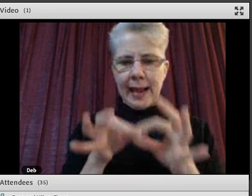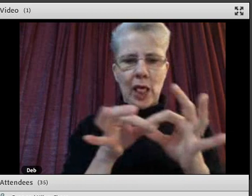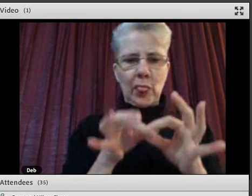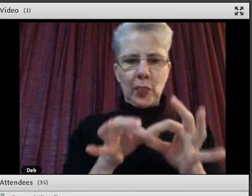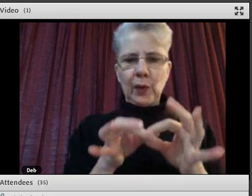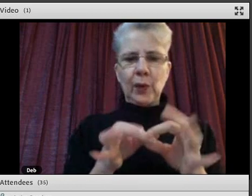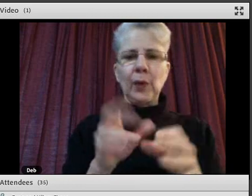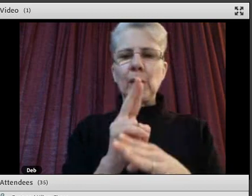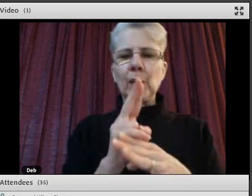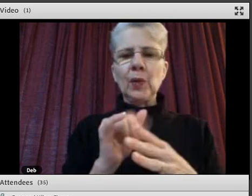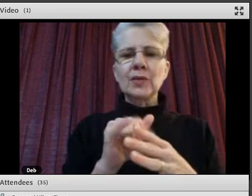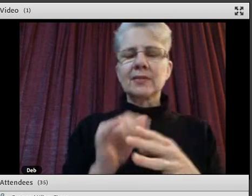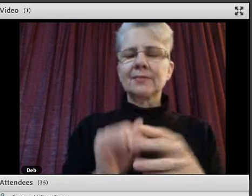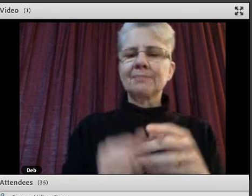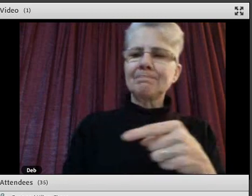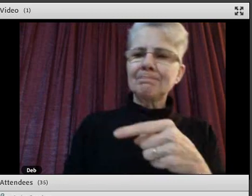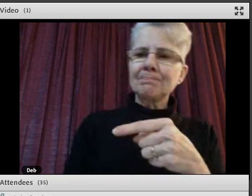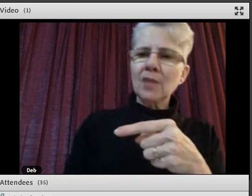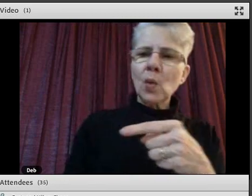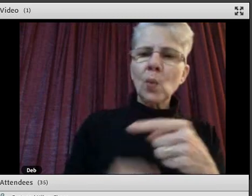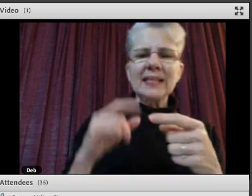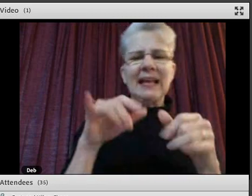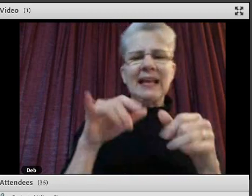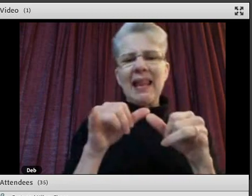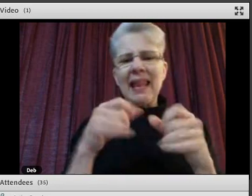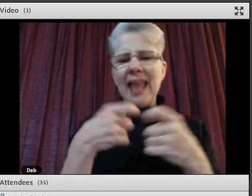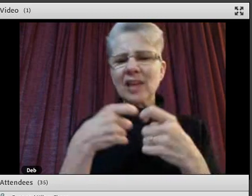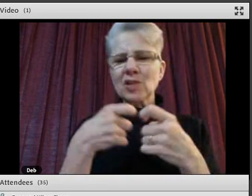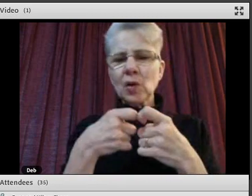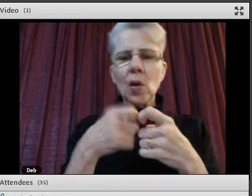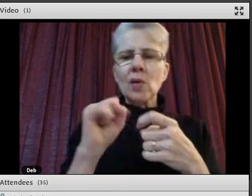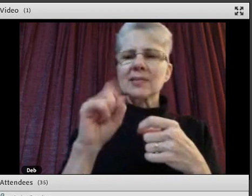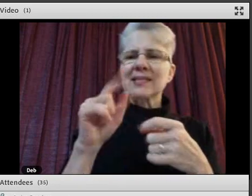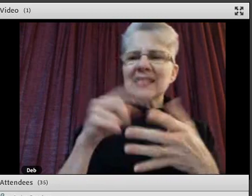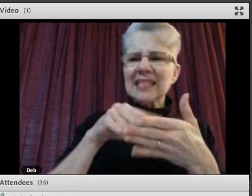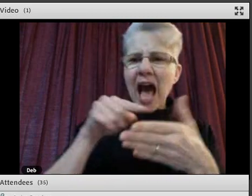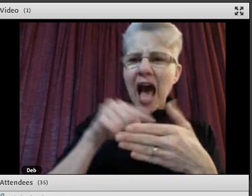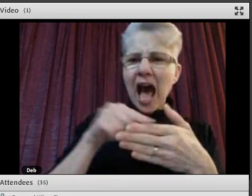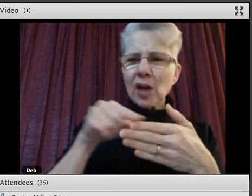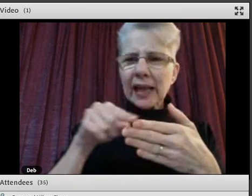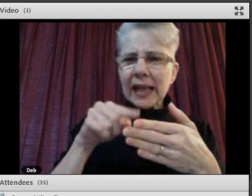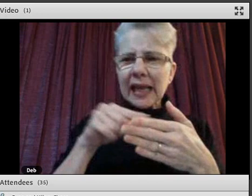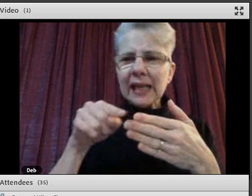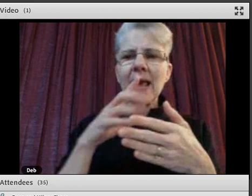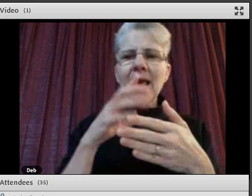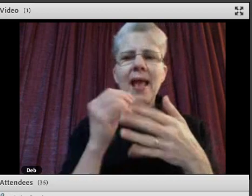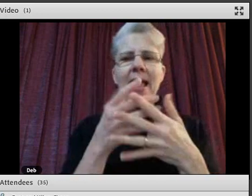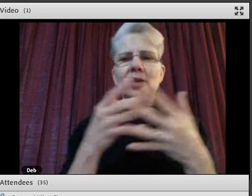together, figure out which adhesive to use. We did some electrical and soldering. Teaching them how to use fasteners to attach various objects,